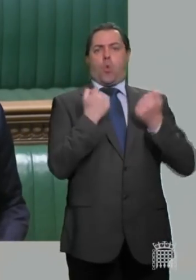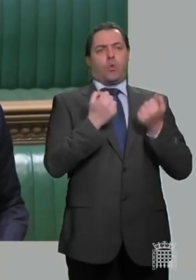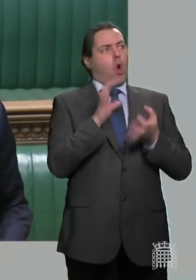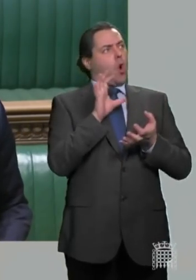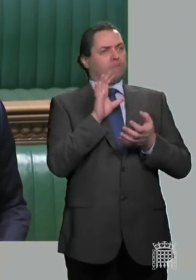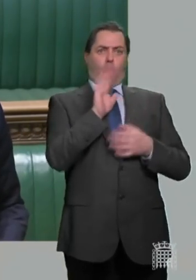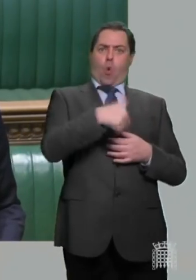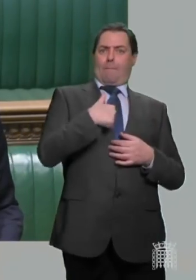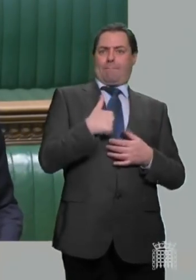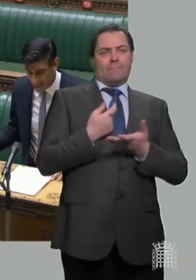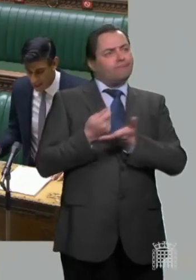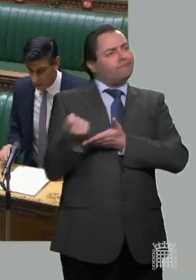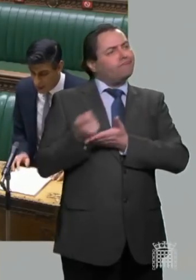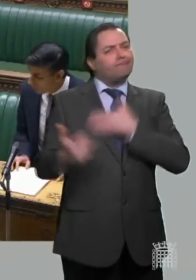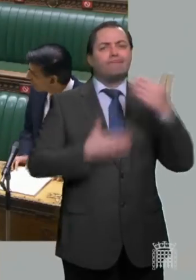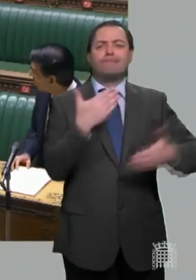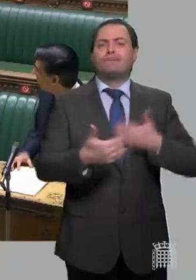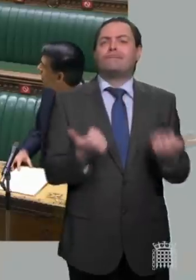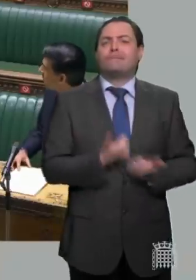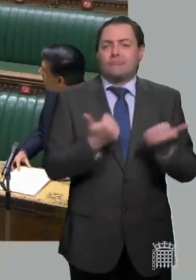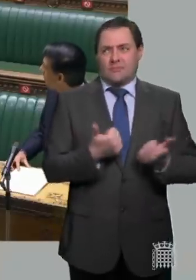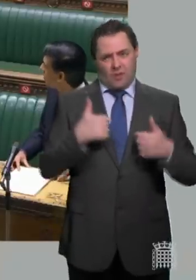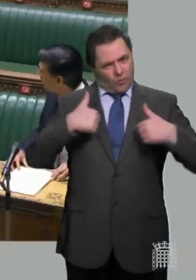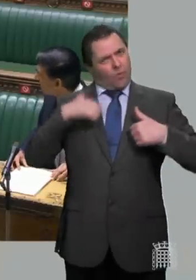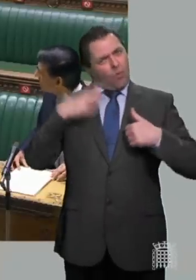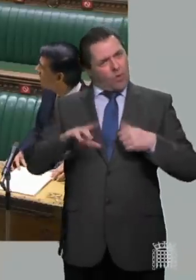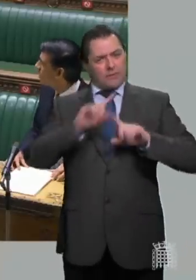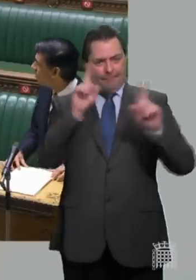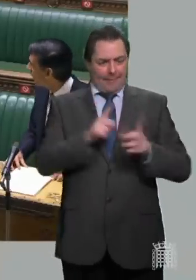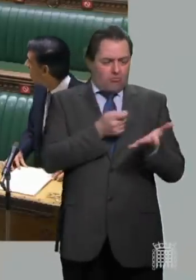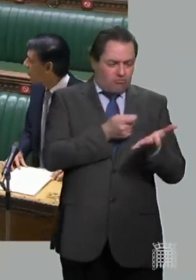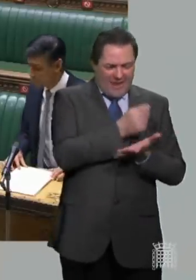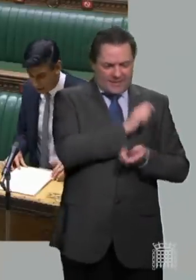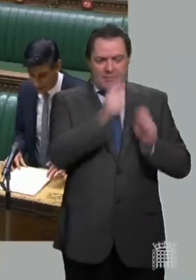As the Prime Minister has said, we want to turn “generation rent” into “generation buy”.